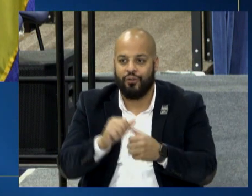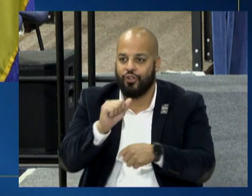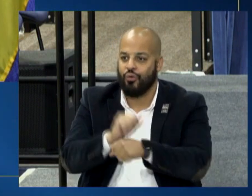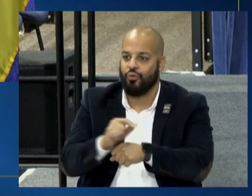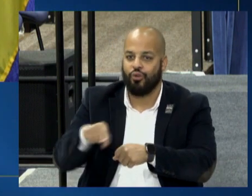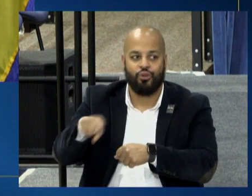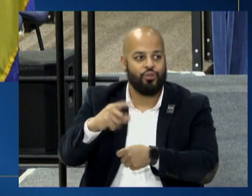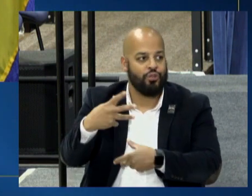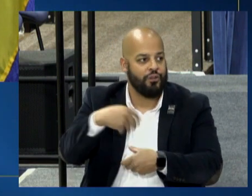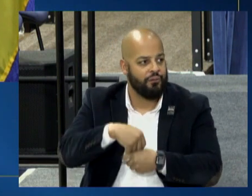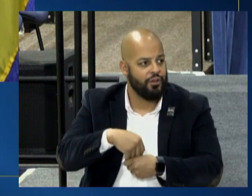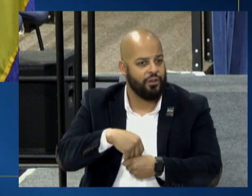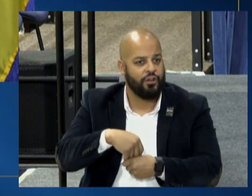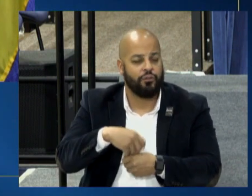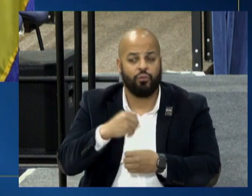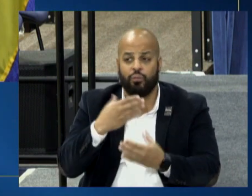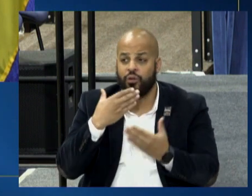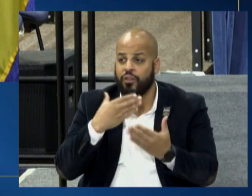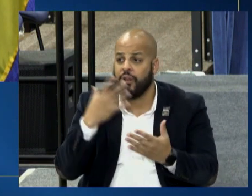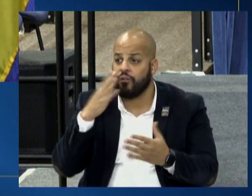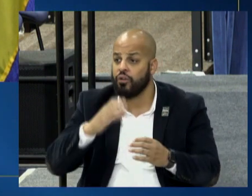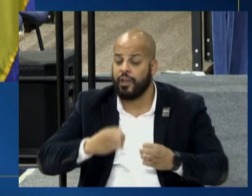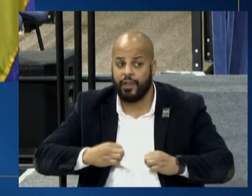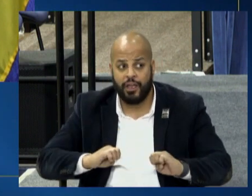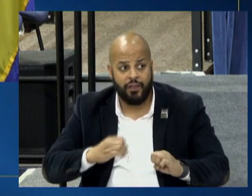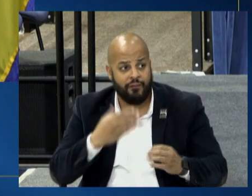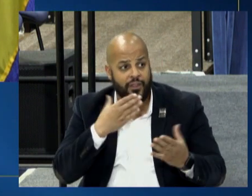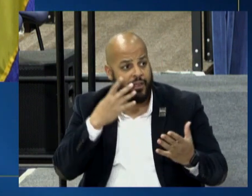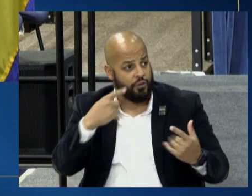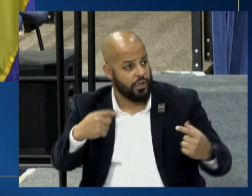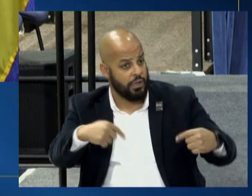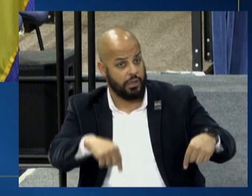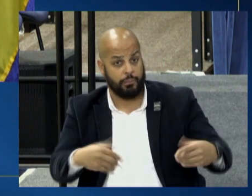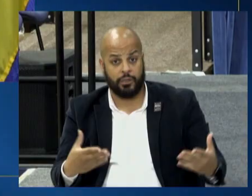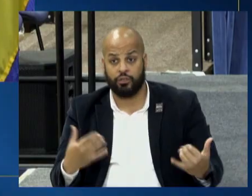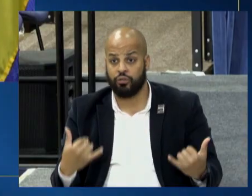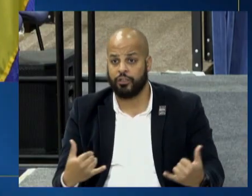So, thank you for your efforts. Thank you for being here today. Cancer is personal